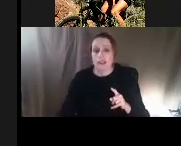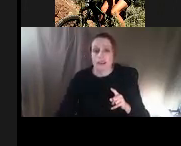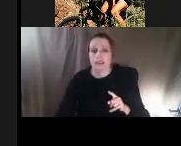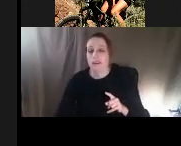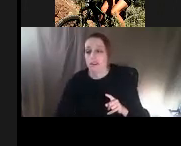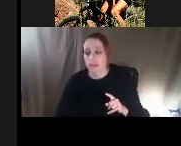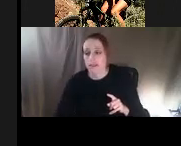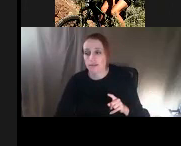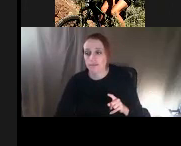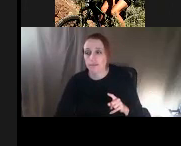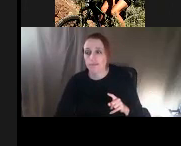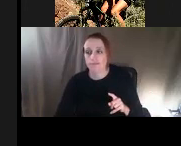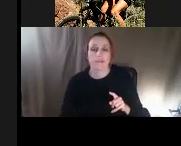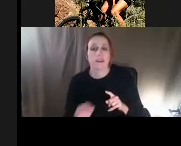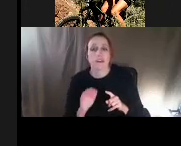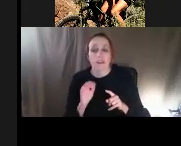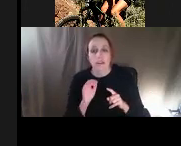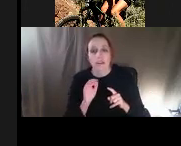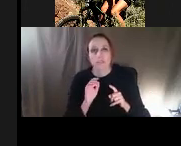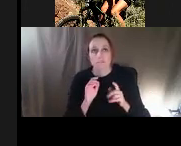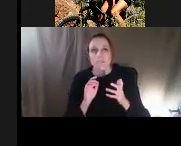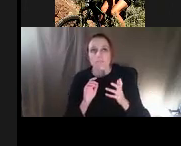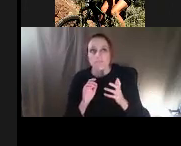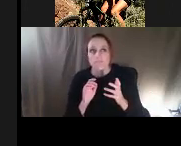that is too quick to dismiss what individuals